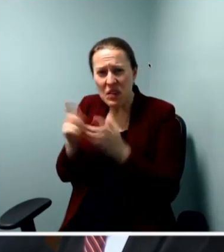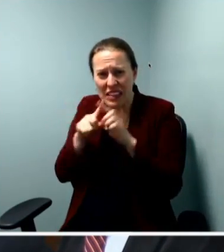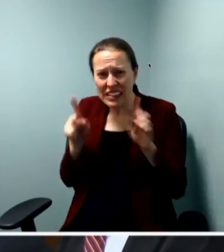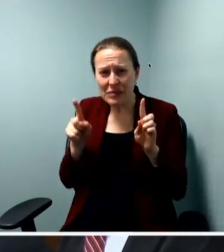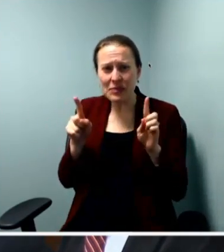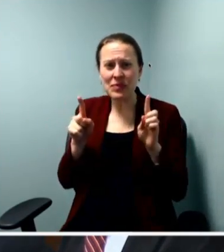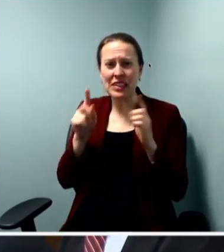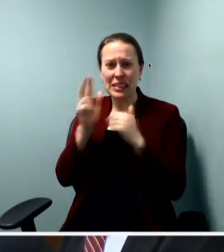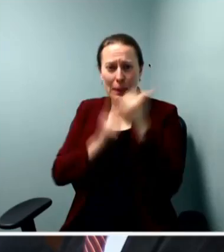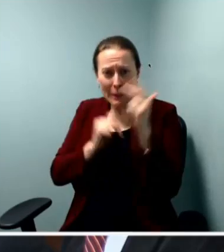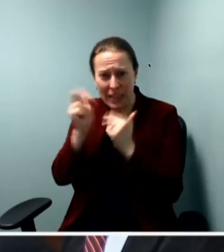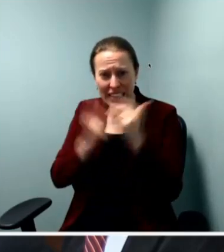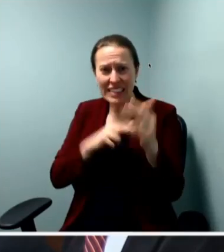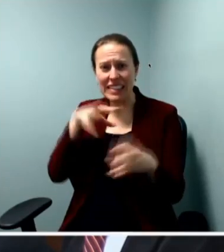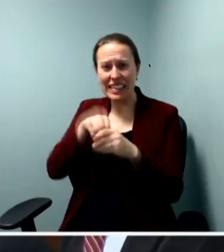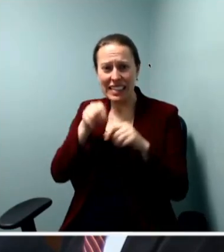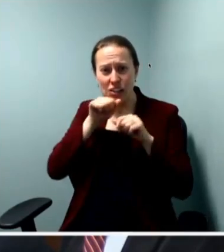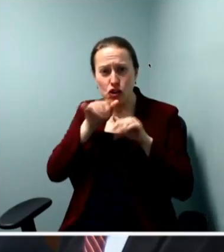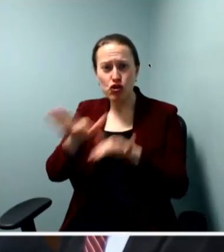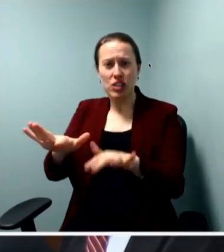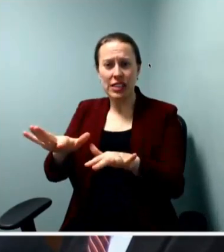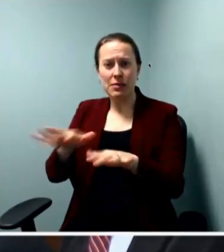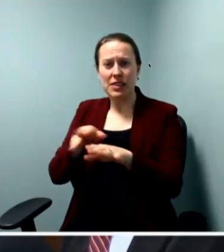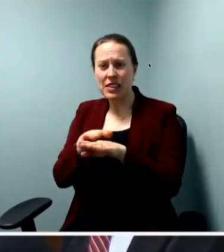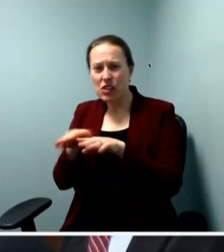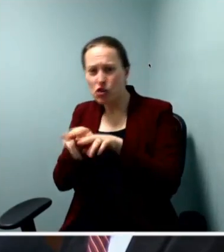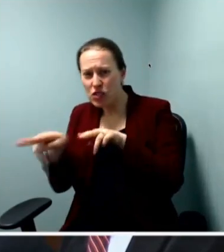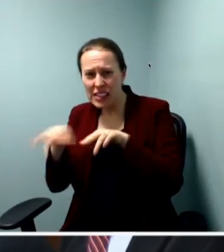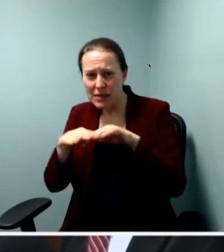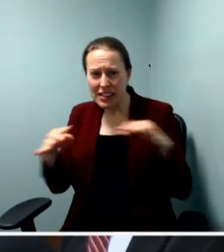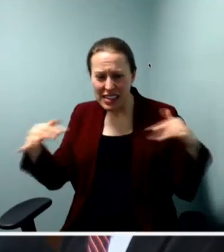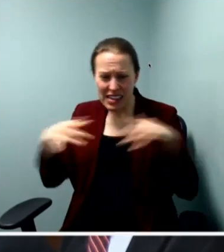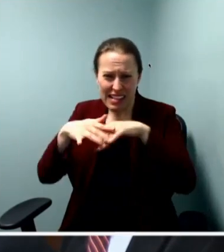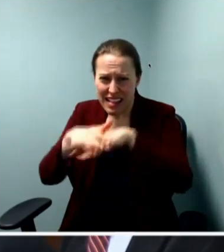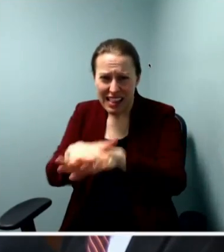that goes into the ocean. So, I was more interested in starting from the grassroots,